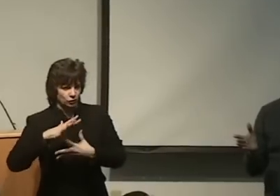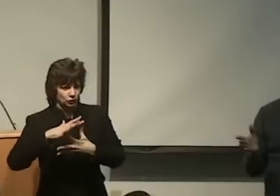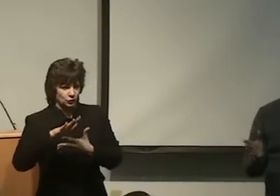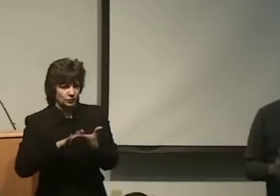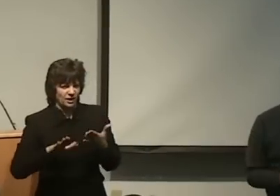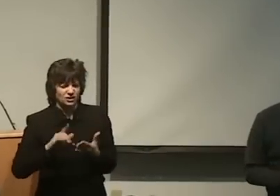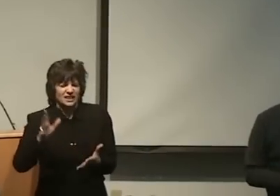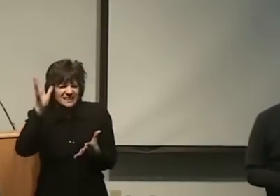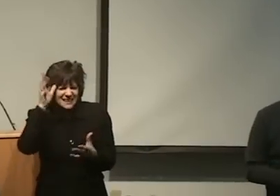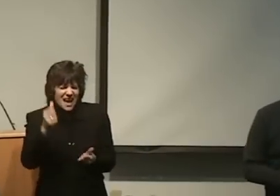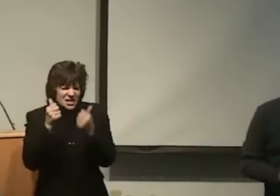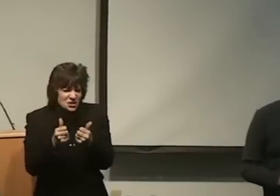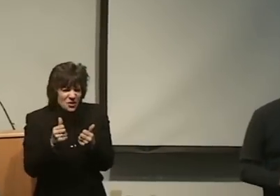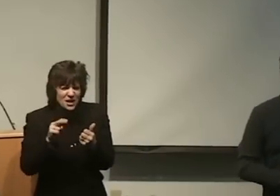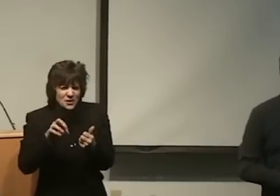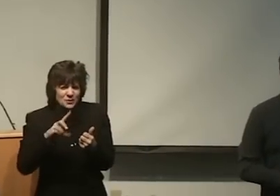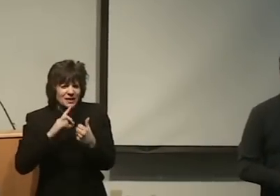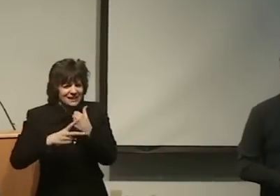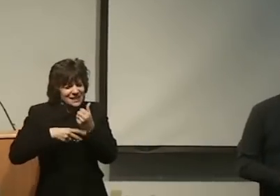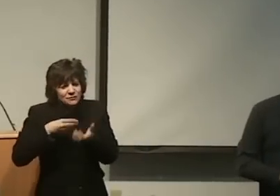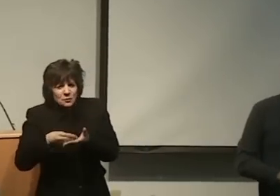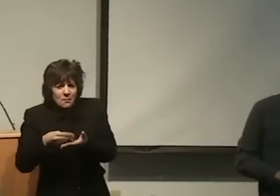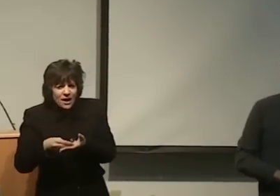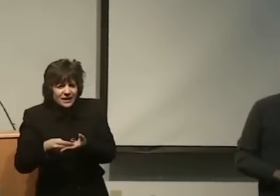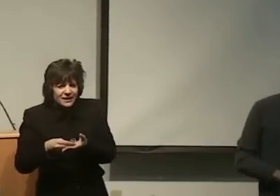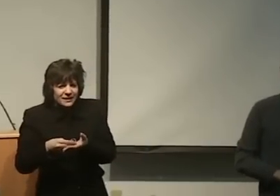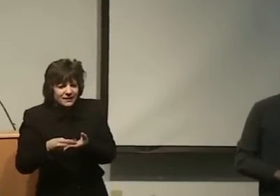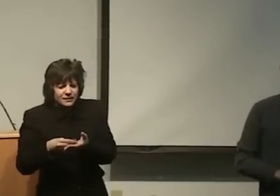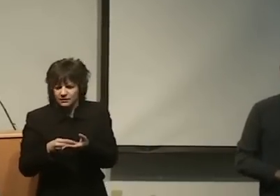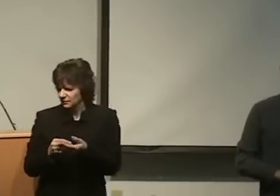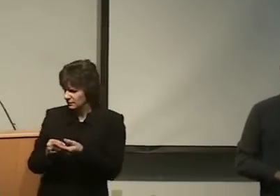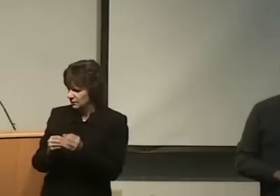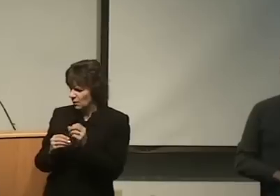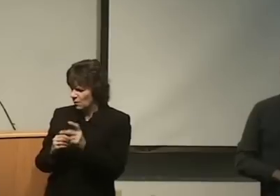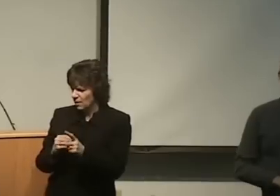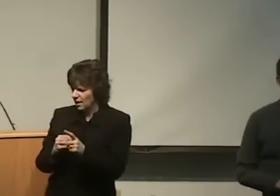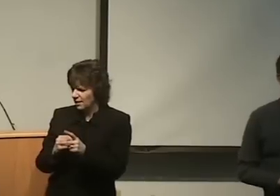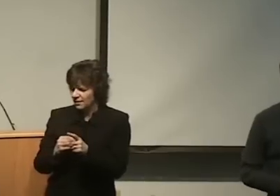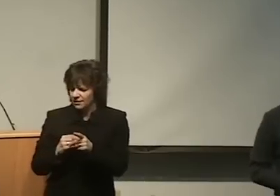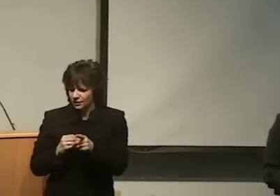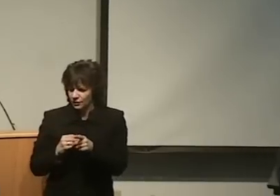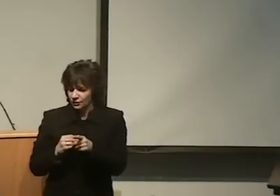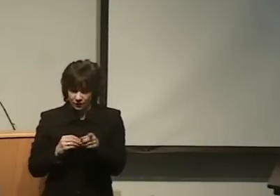I've saved you some money! Okay, so remember I begged for the iPad? Yes, I remember.